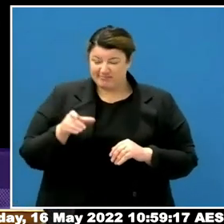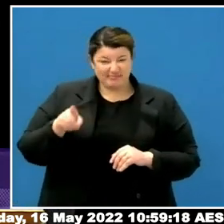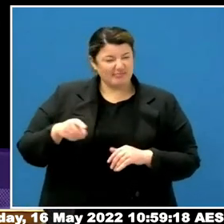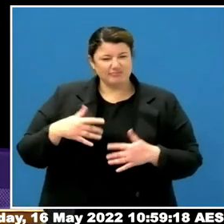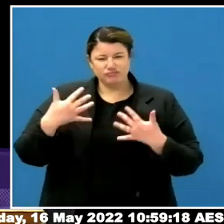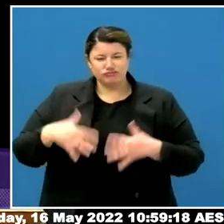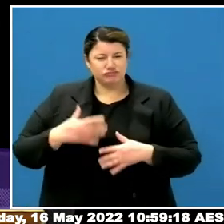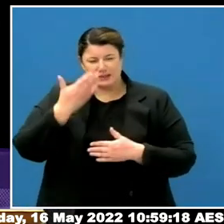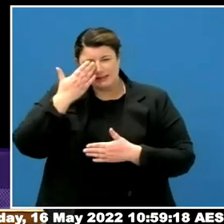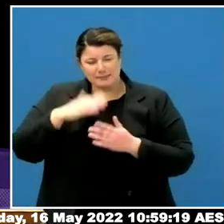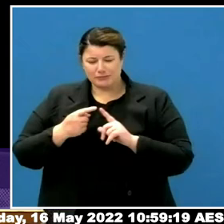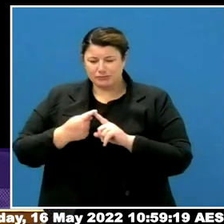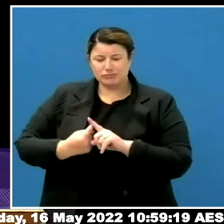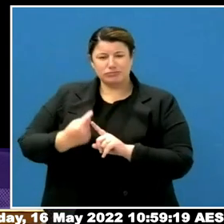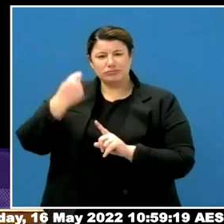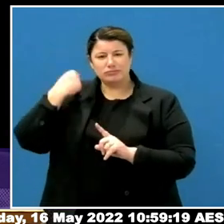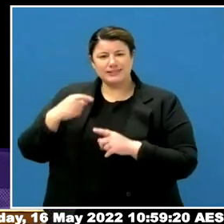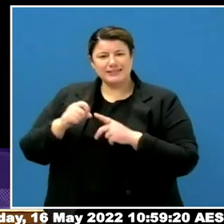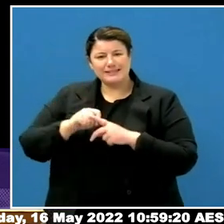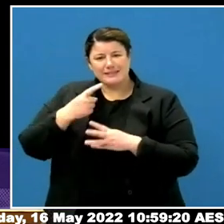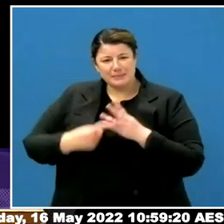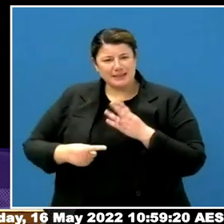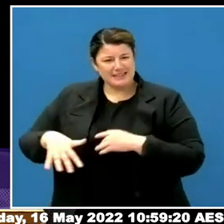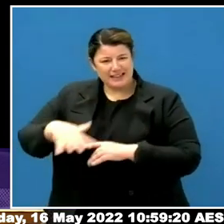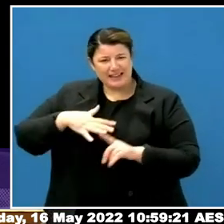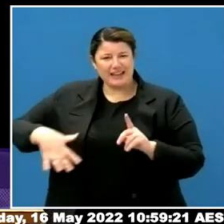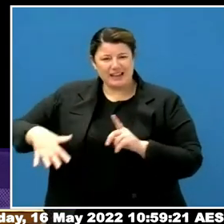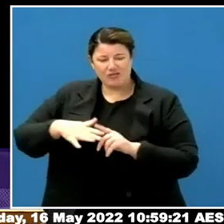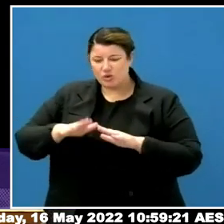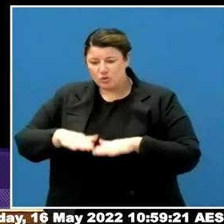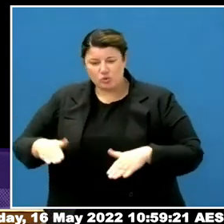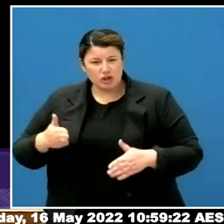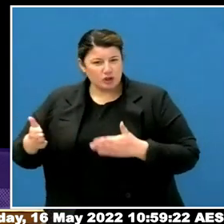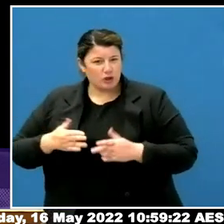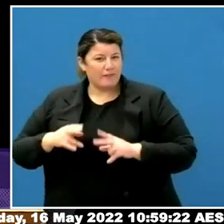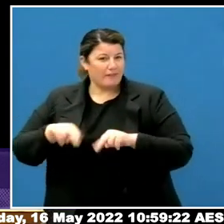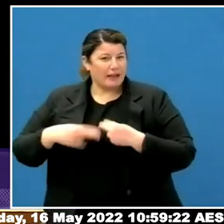Ms Toohey will describe her observations on commencing the role of Afford CEO in October